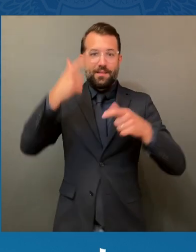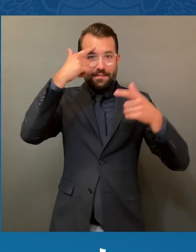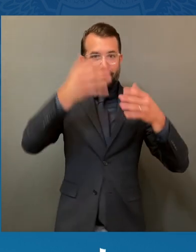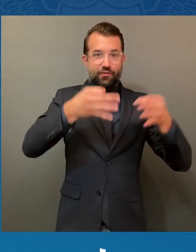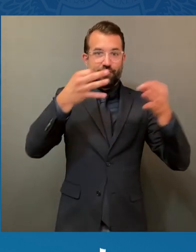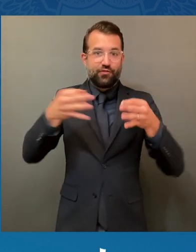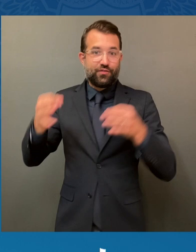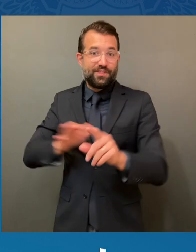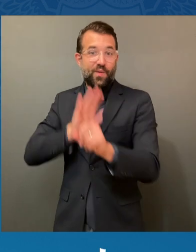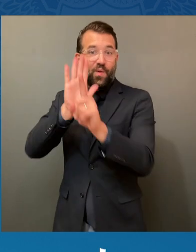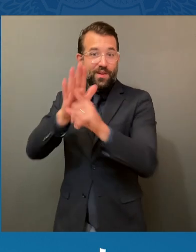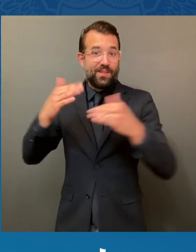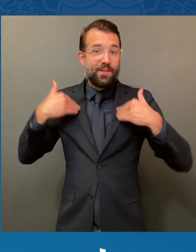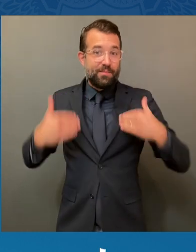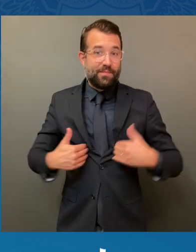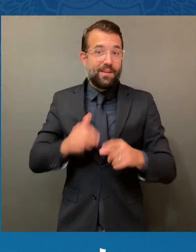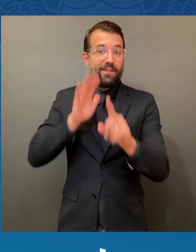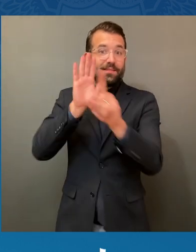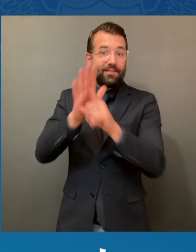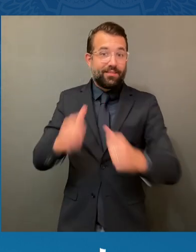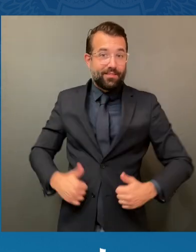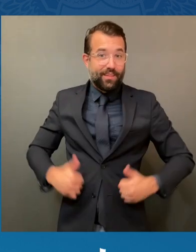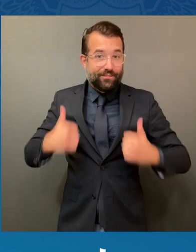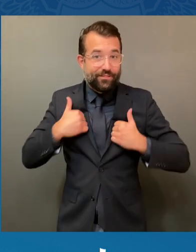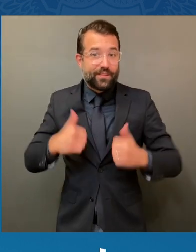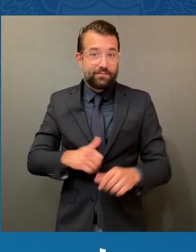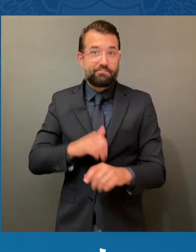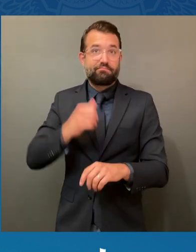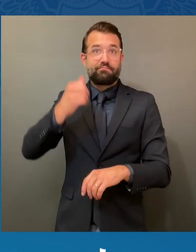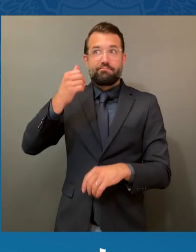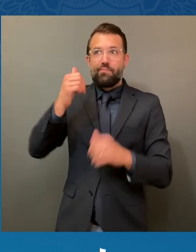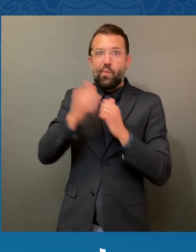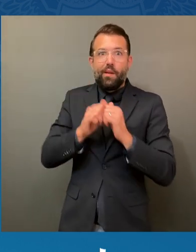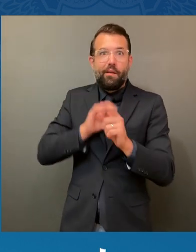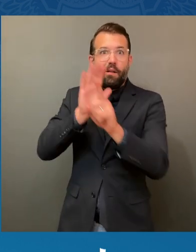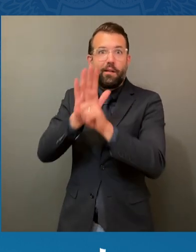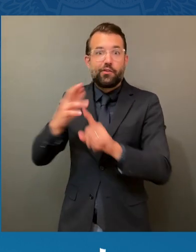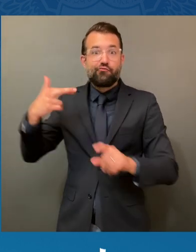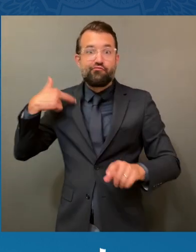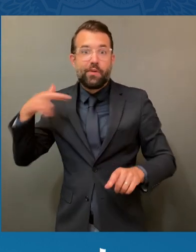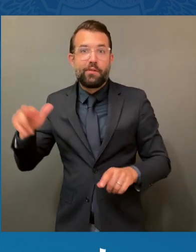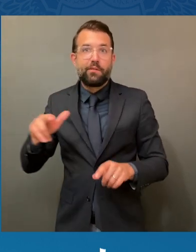if she chooses, in consultation with her faith leader, with her doctor, with her loved ones.